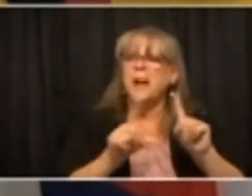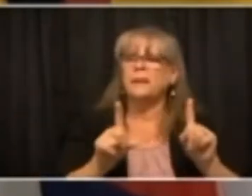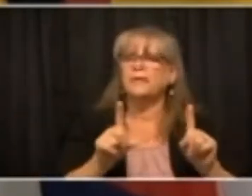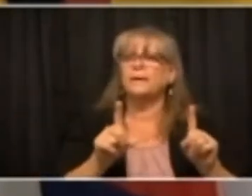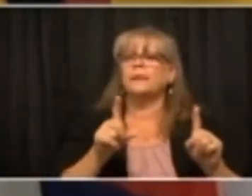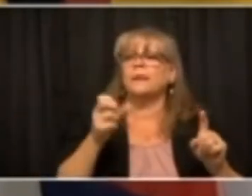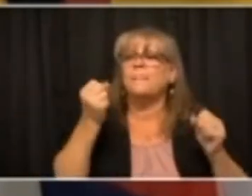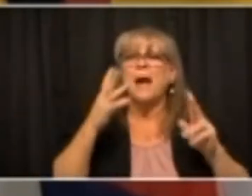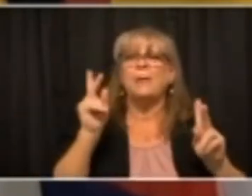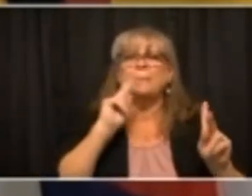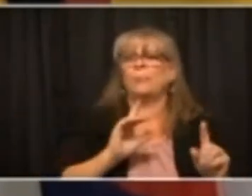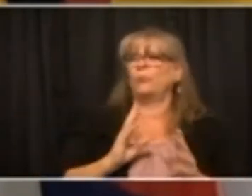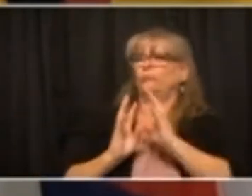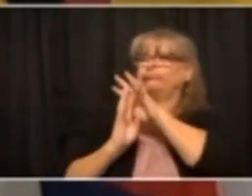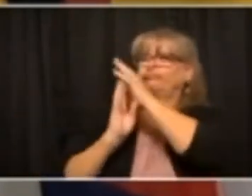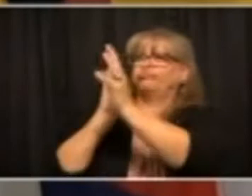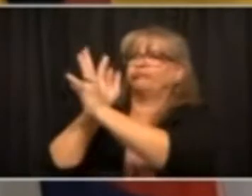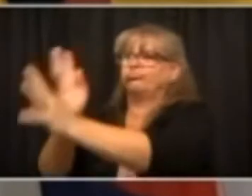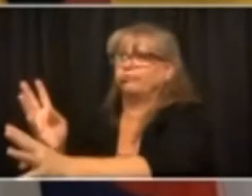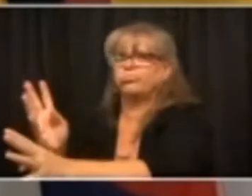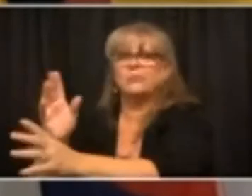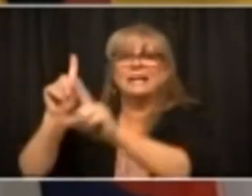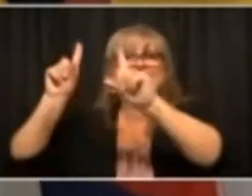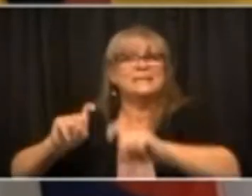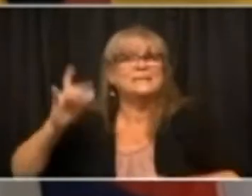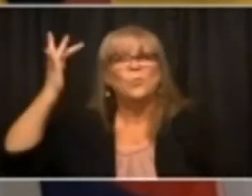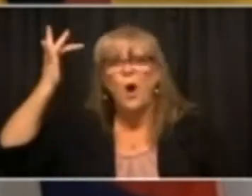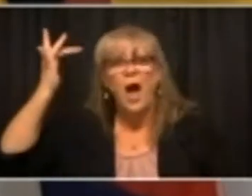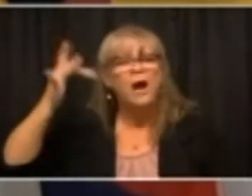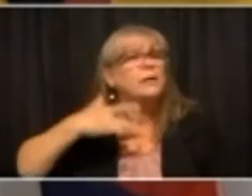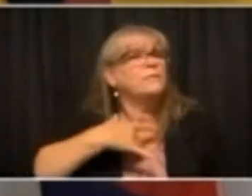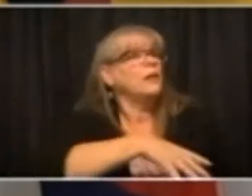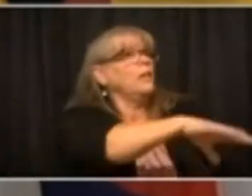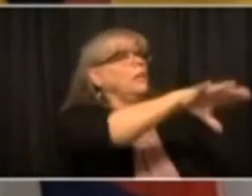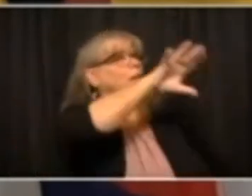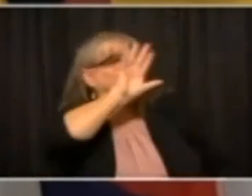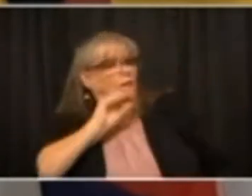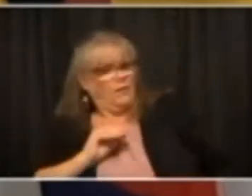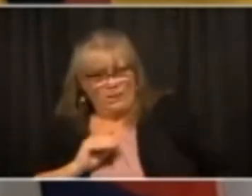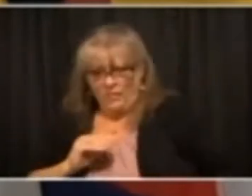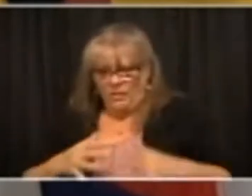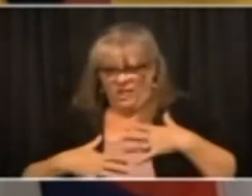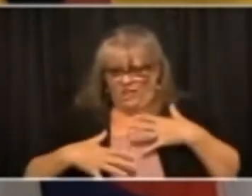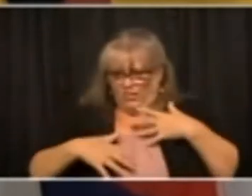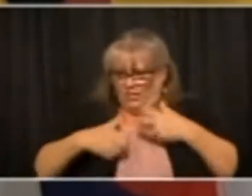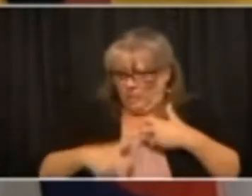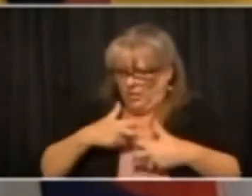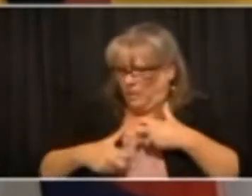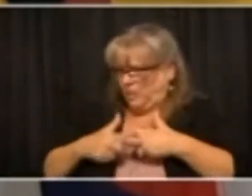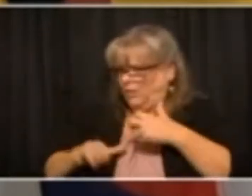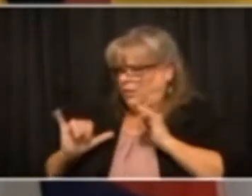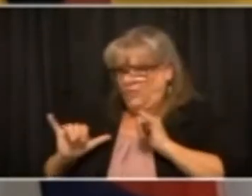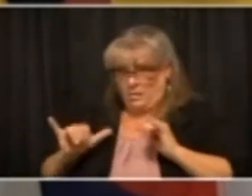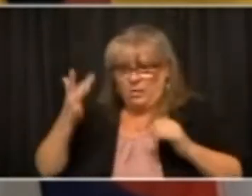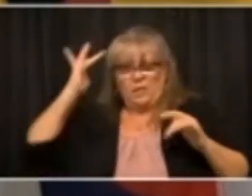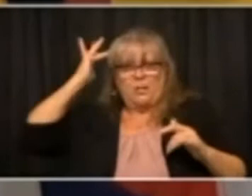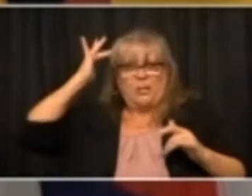covet-like symptoms respiratory issues and if you are experiencing respiratory issues please get tested right it may be the